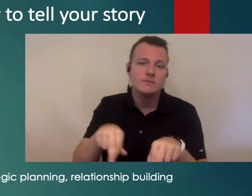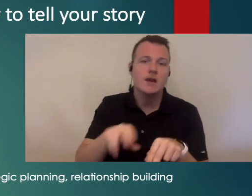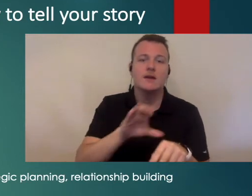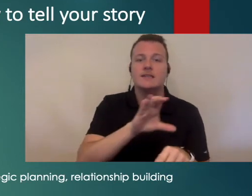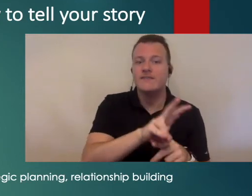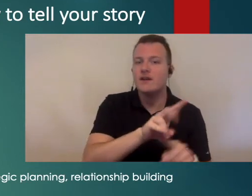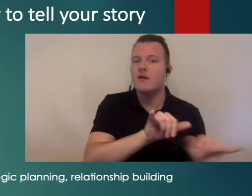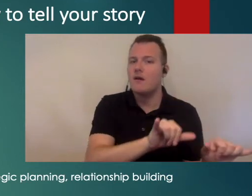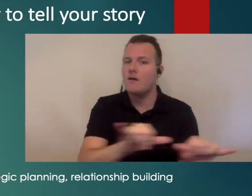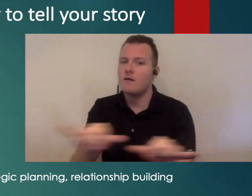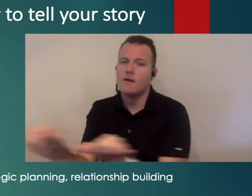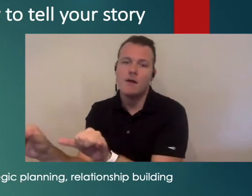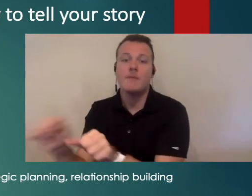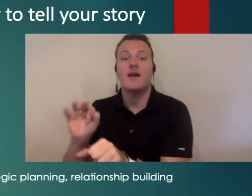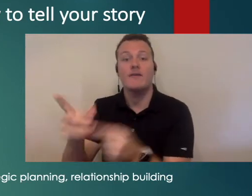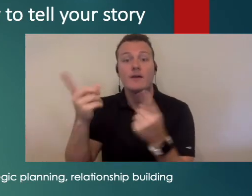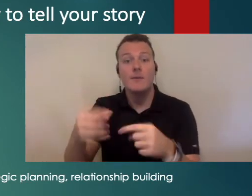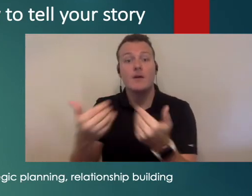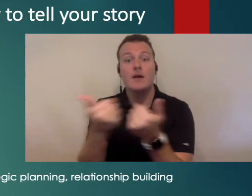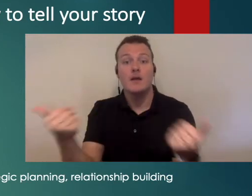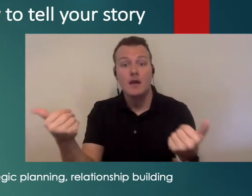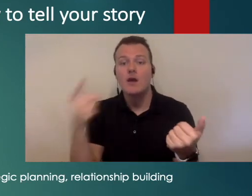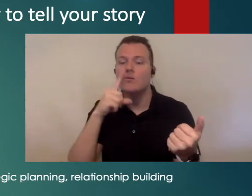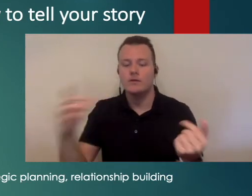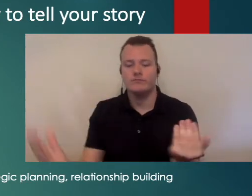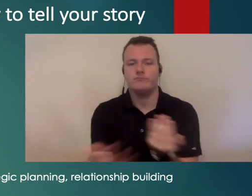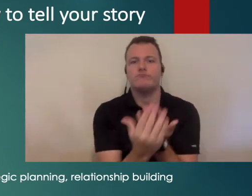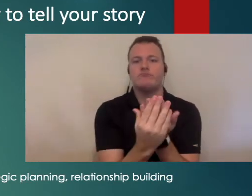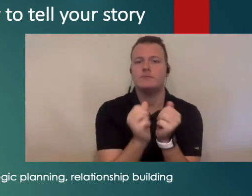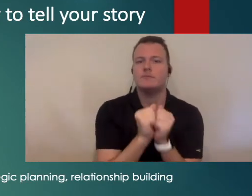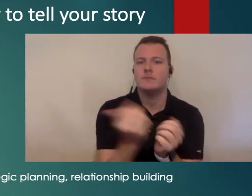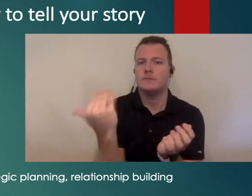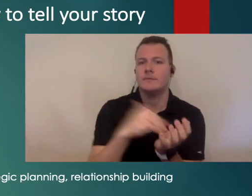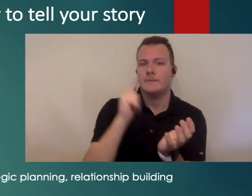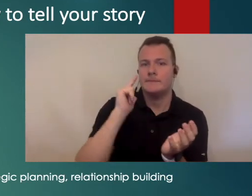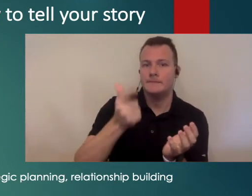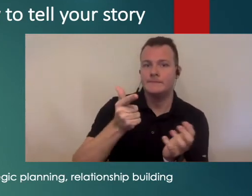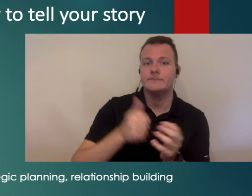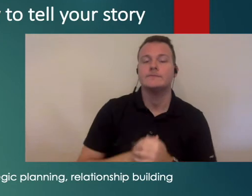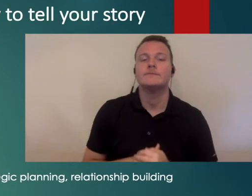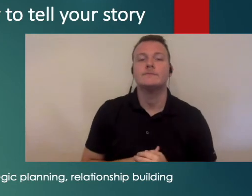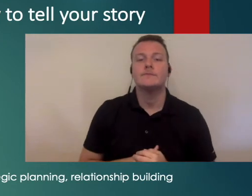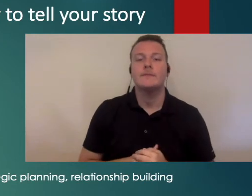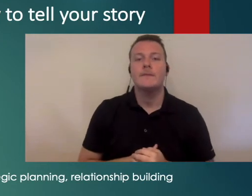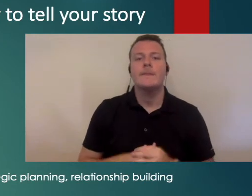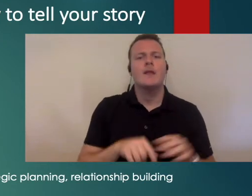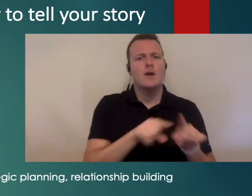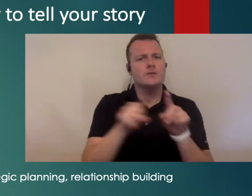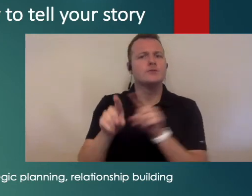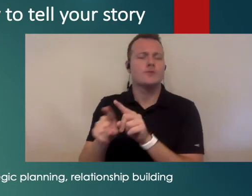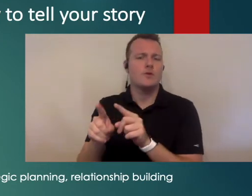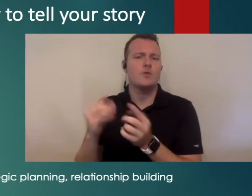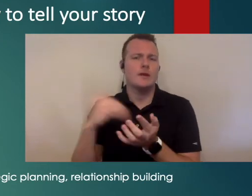they get separated, they go back together. You also want to make sure, like Dr.